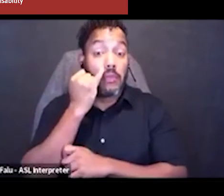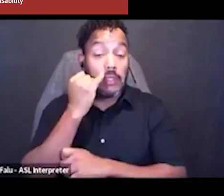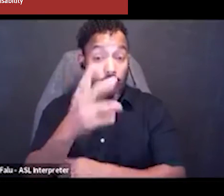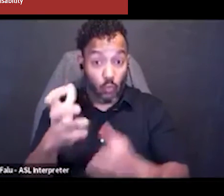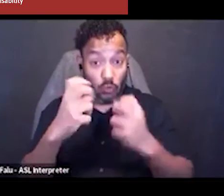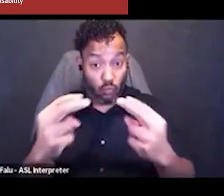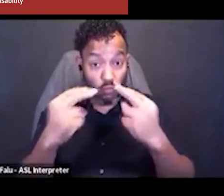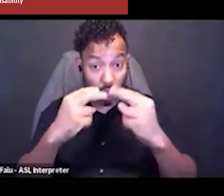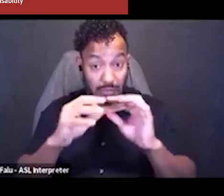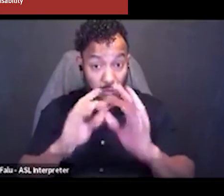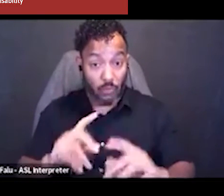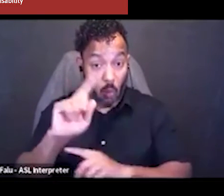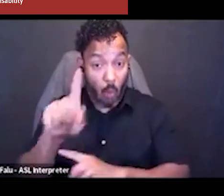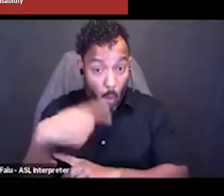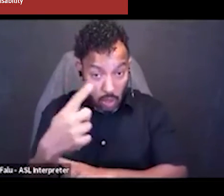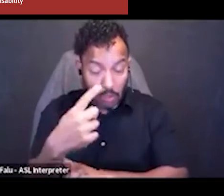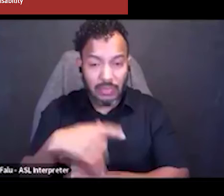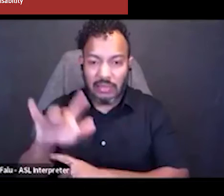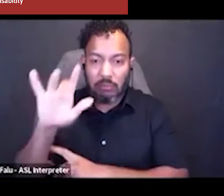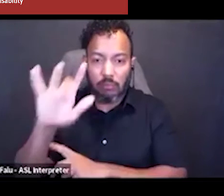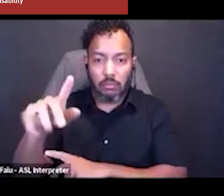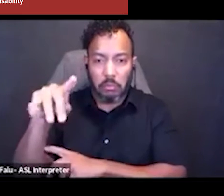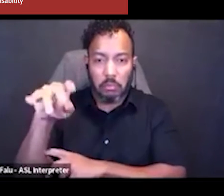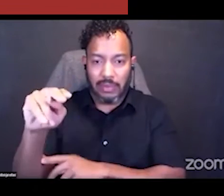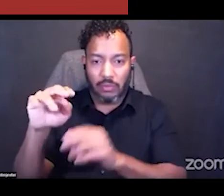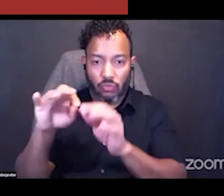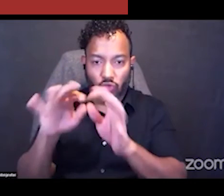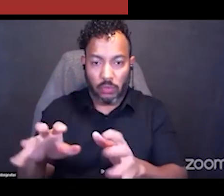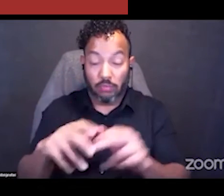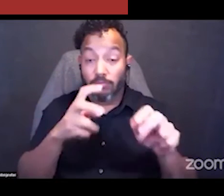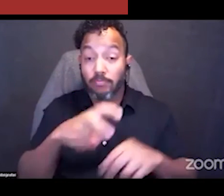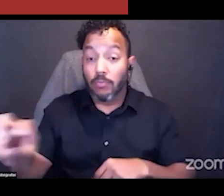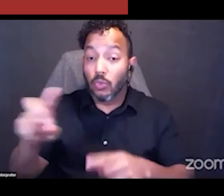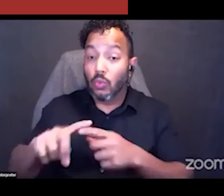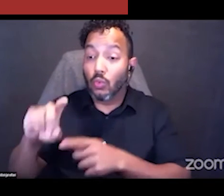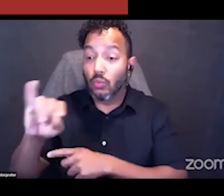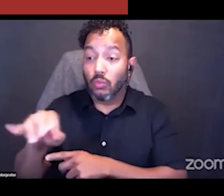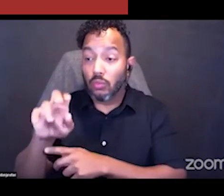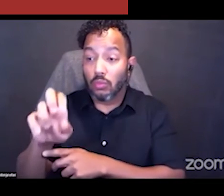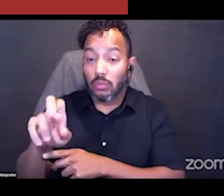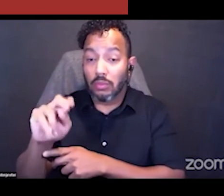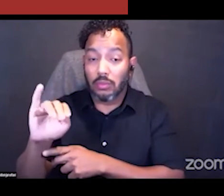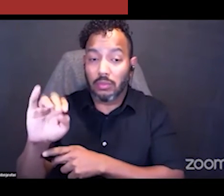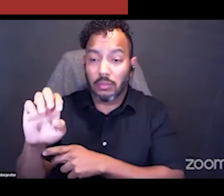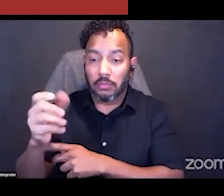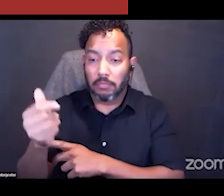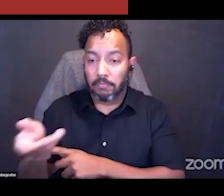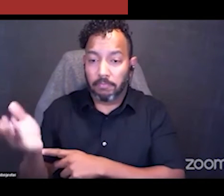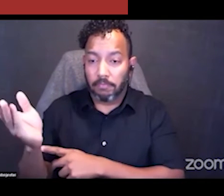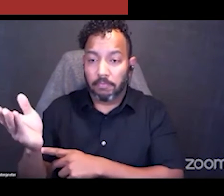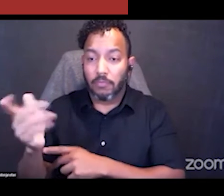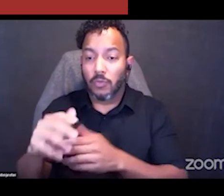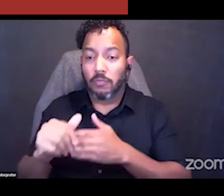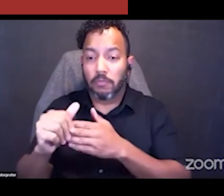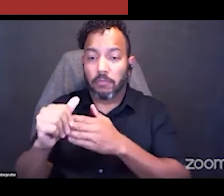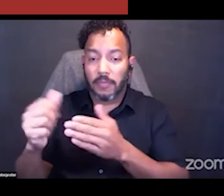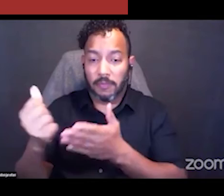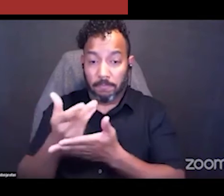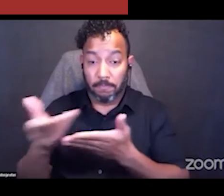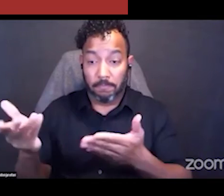First turn over to Janni who will kick us off.